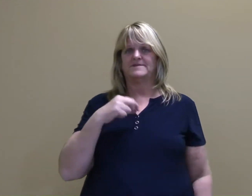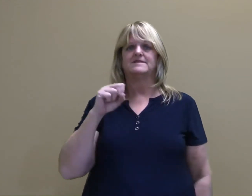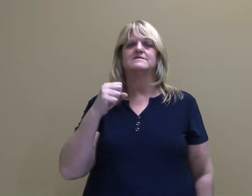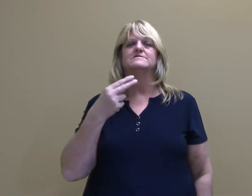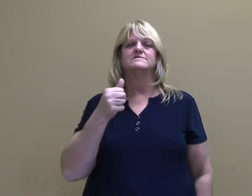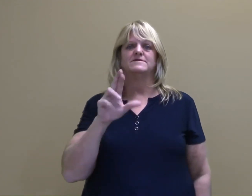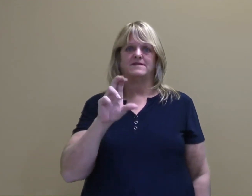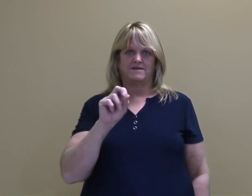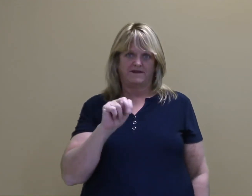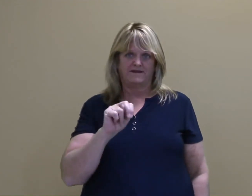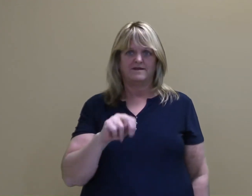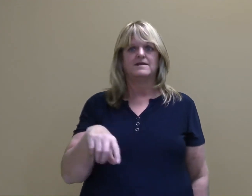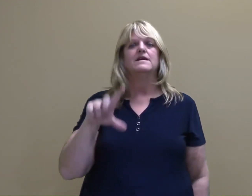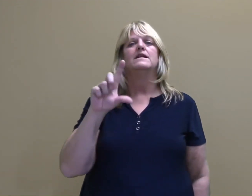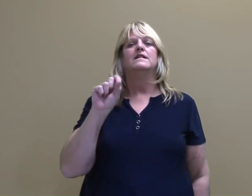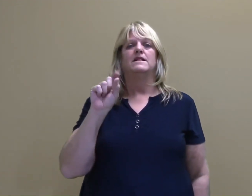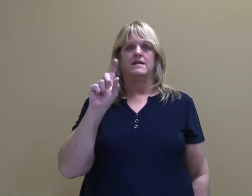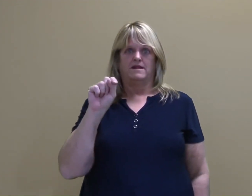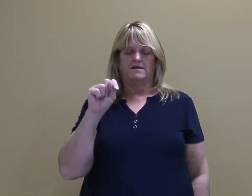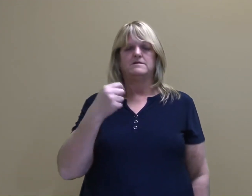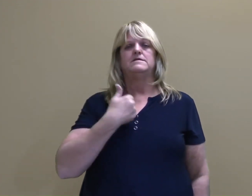I’m Sharon Lott,